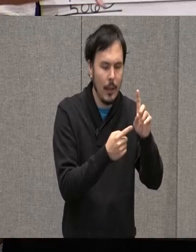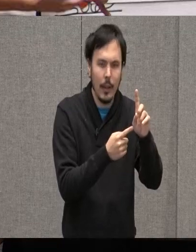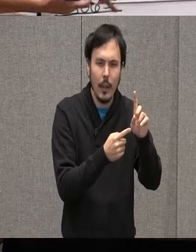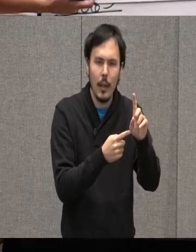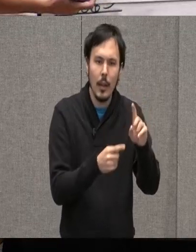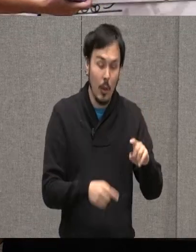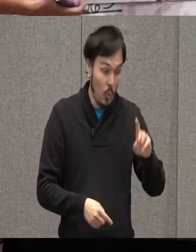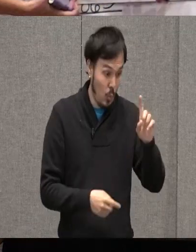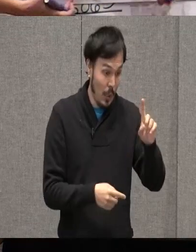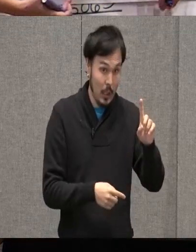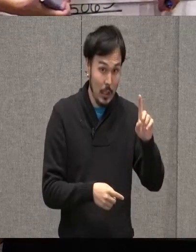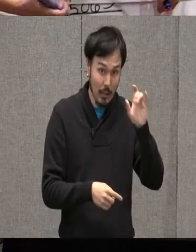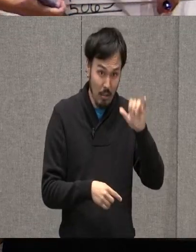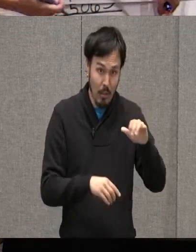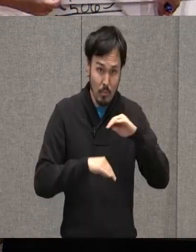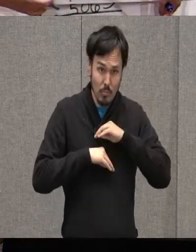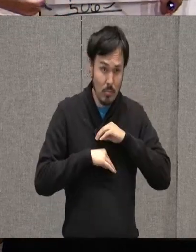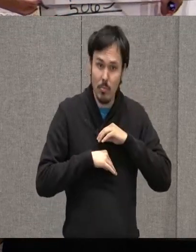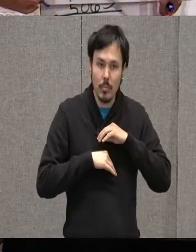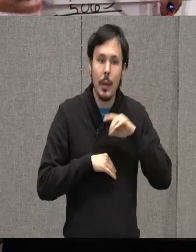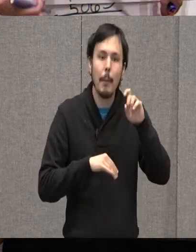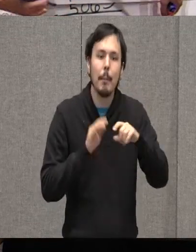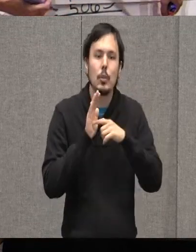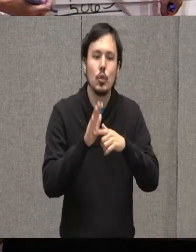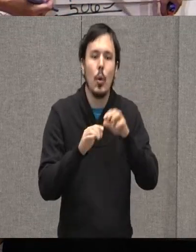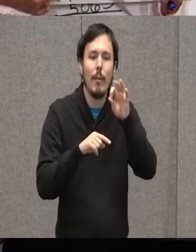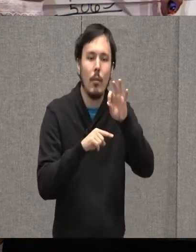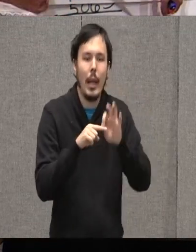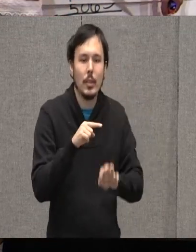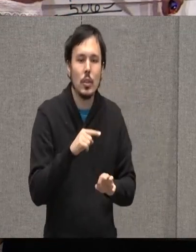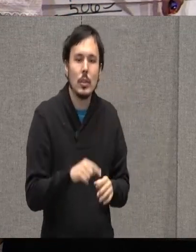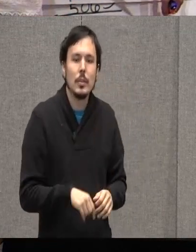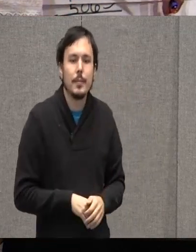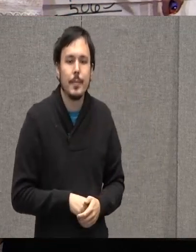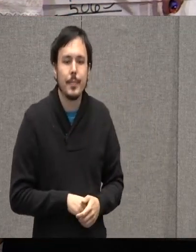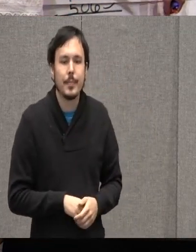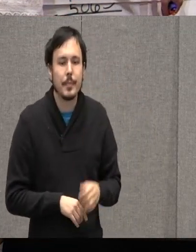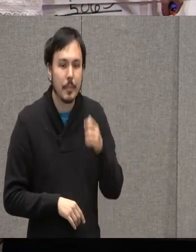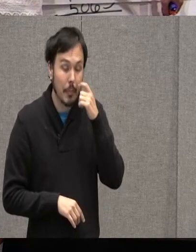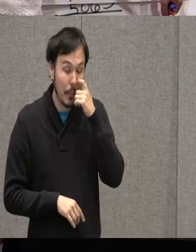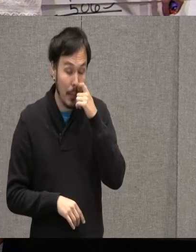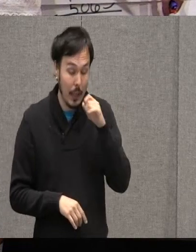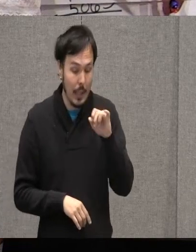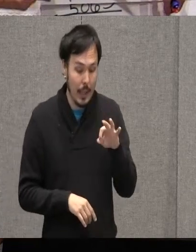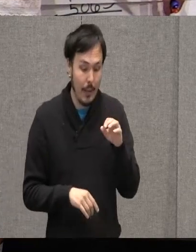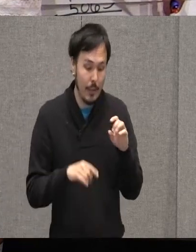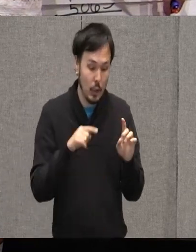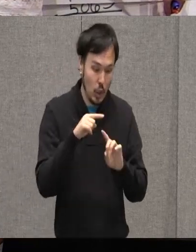If we're working with a denominator of 12, what is the one hole in a fraction?